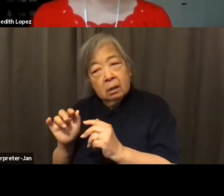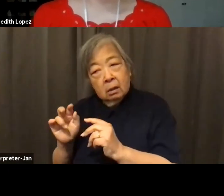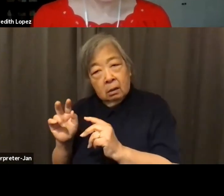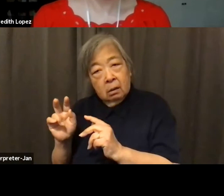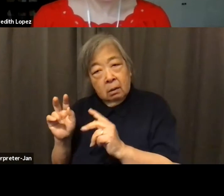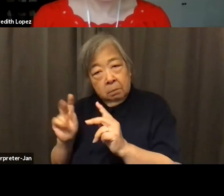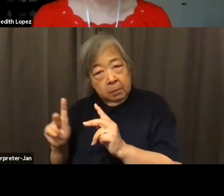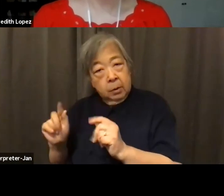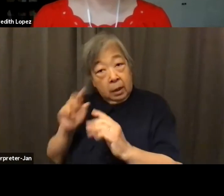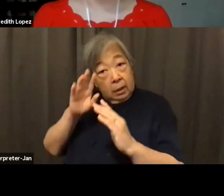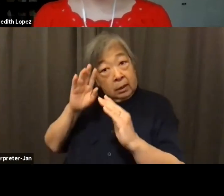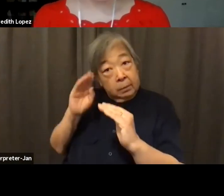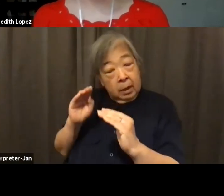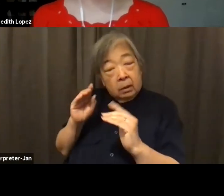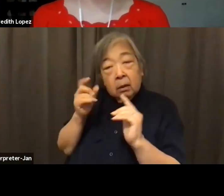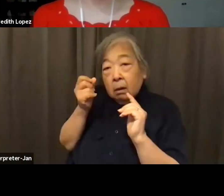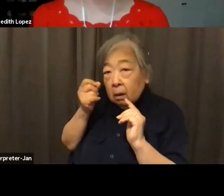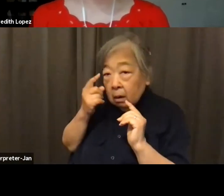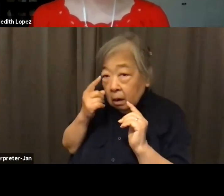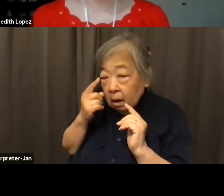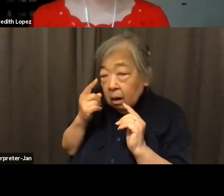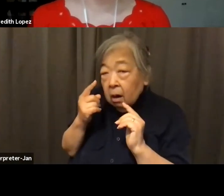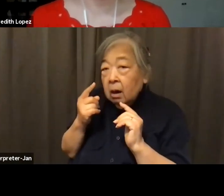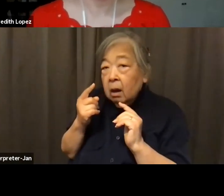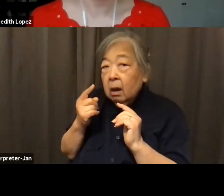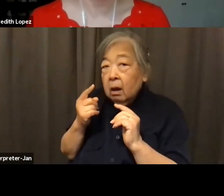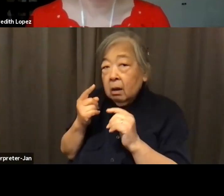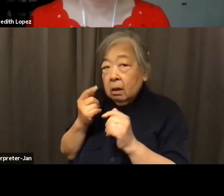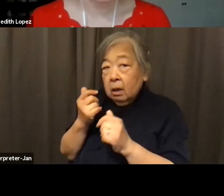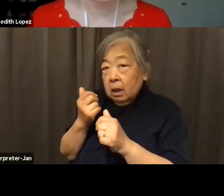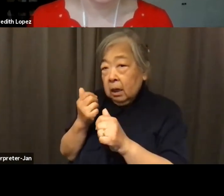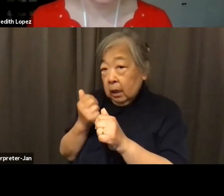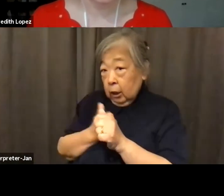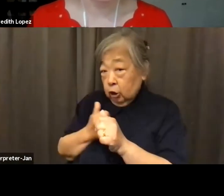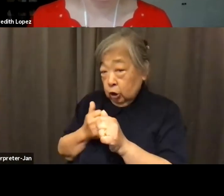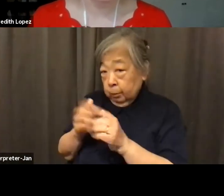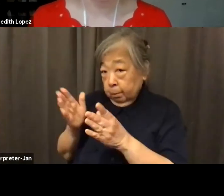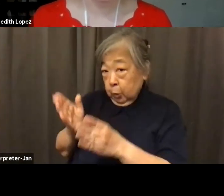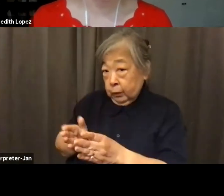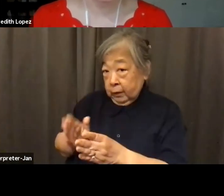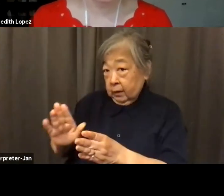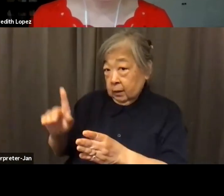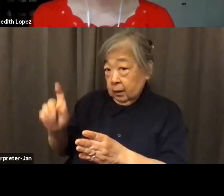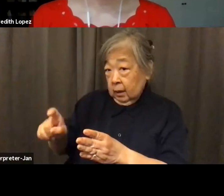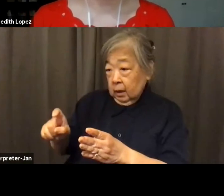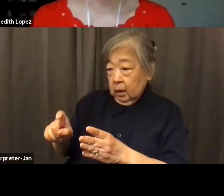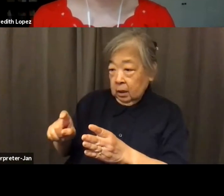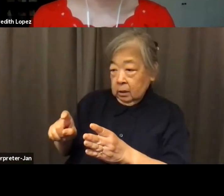with the caveat that each participant's needs are approached individually, just so that